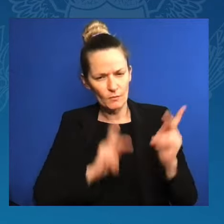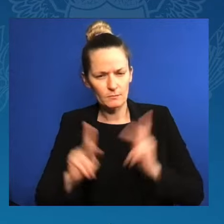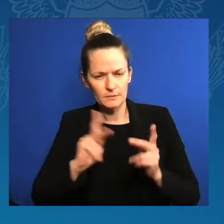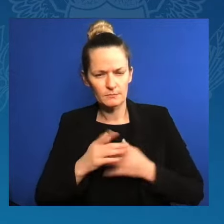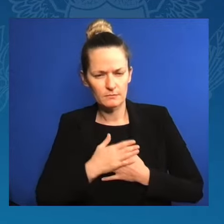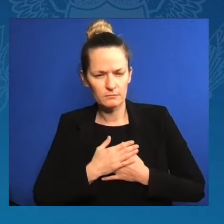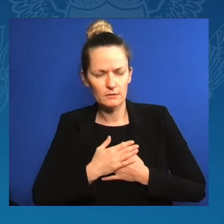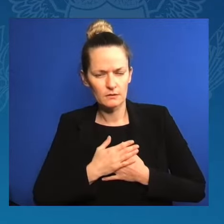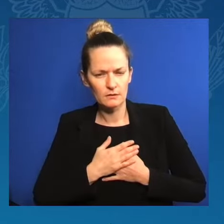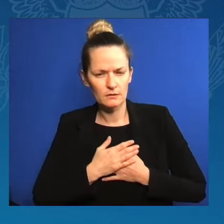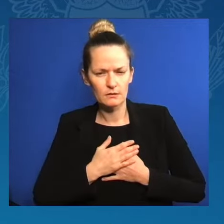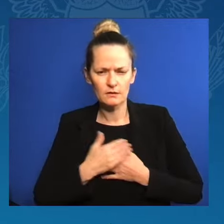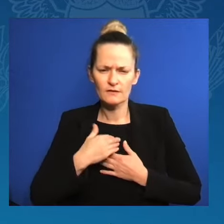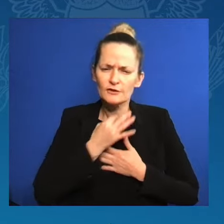for the struggles of other people.